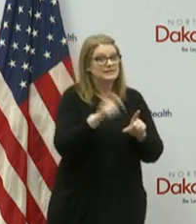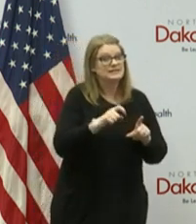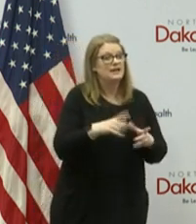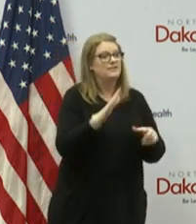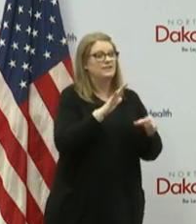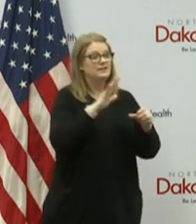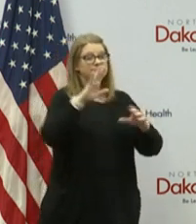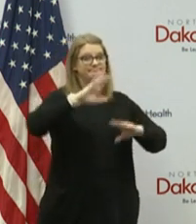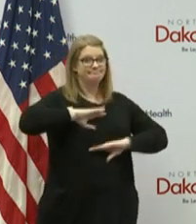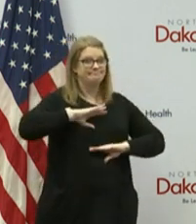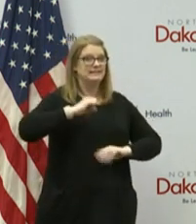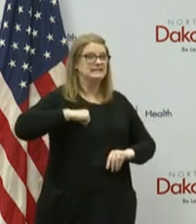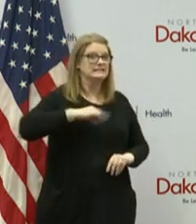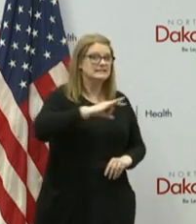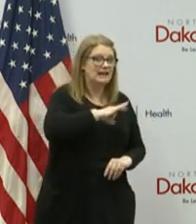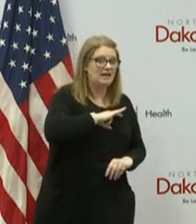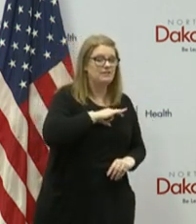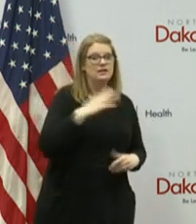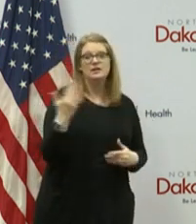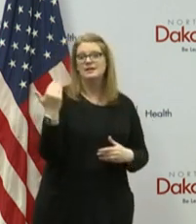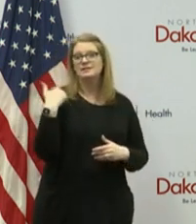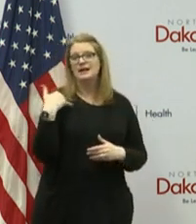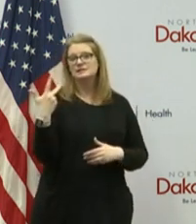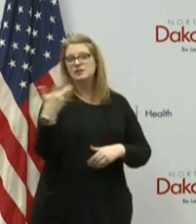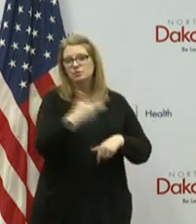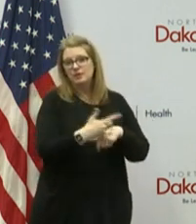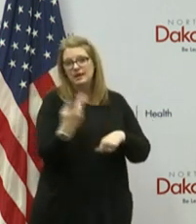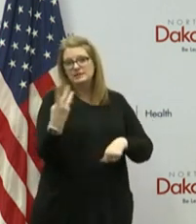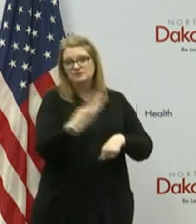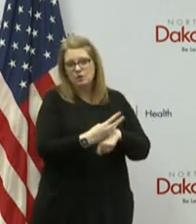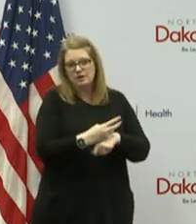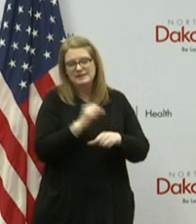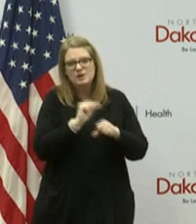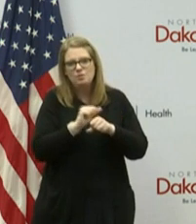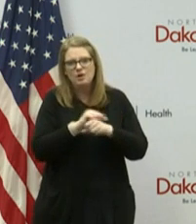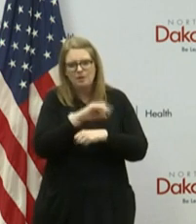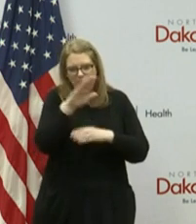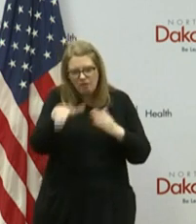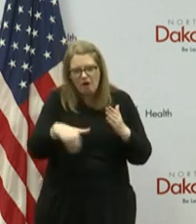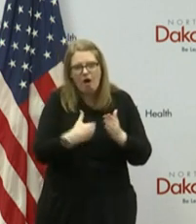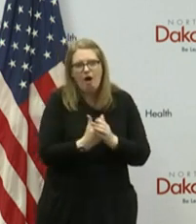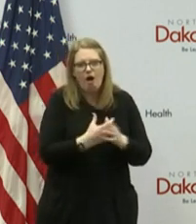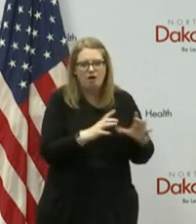GIVING BILLY GIVEN THAT OUR NURSING HOMES ARE WORKING AT 75 PERCENT OCCUPANCY AND STAFF.